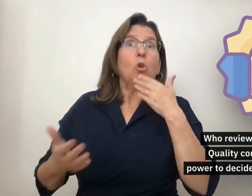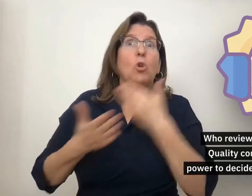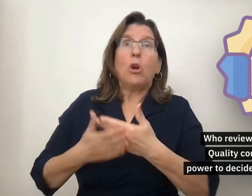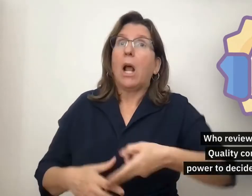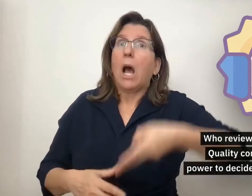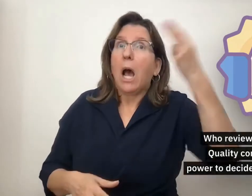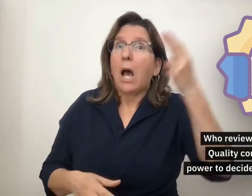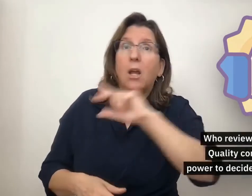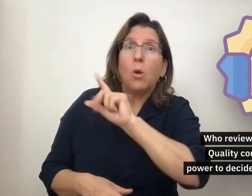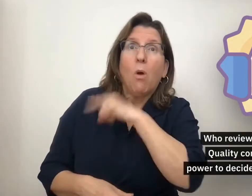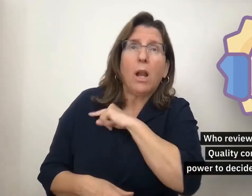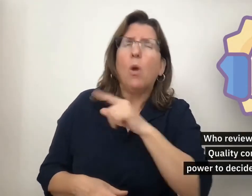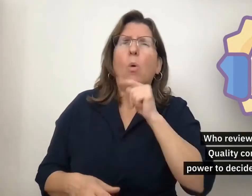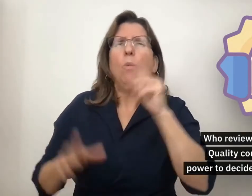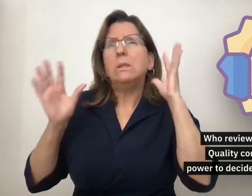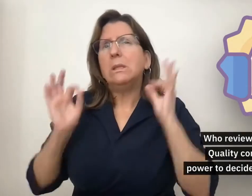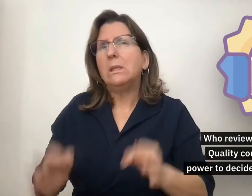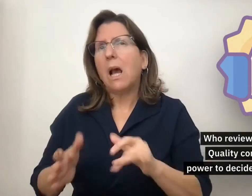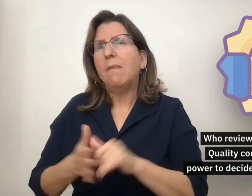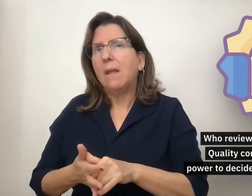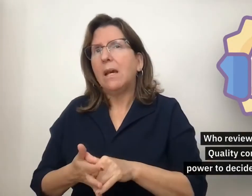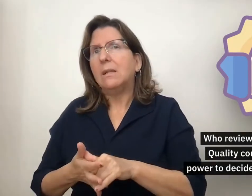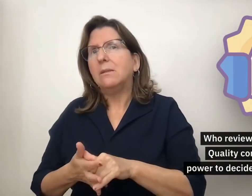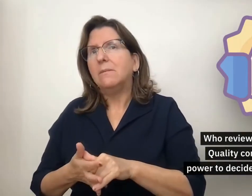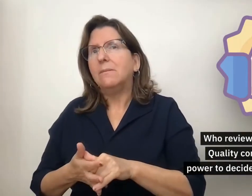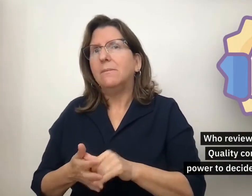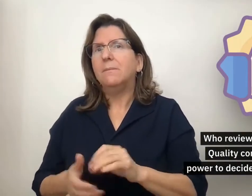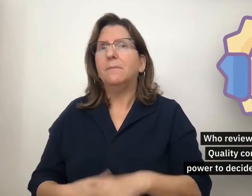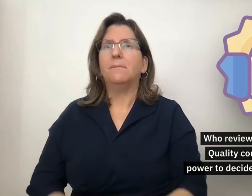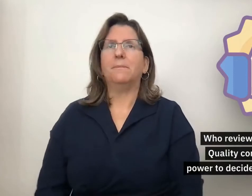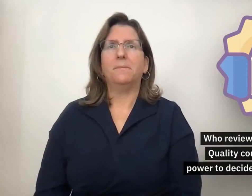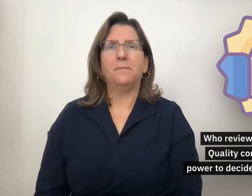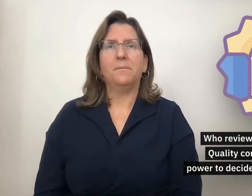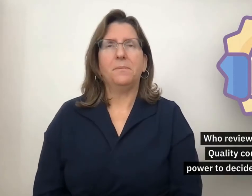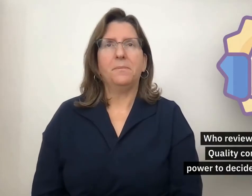The ultimate power of quality control belongs where?